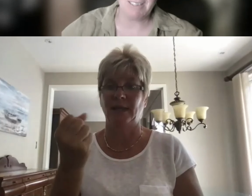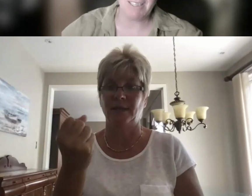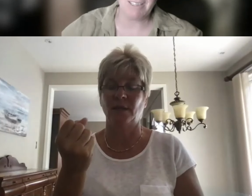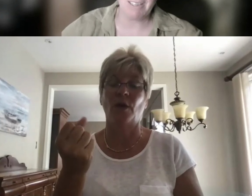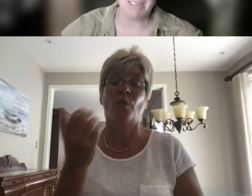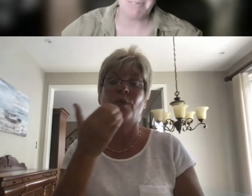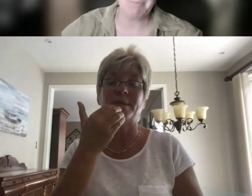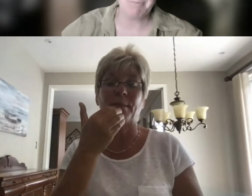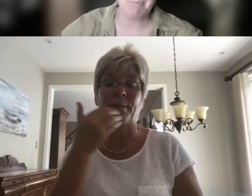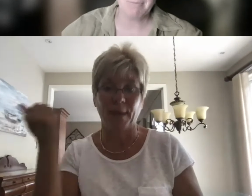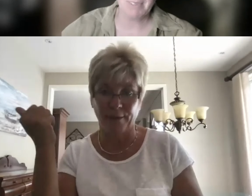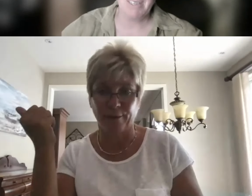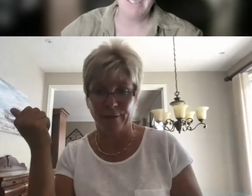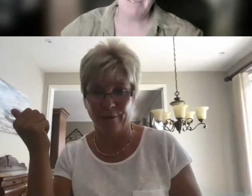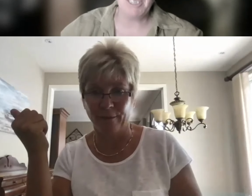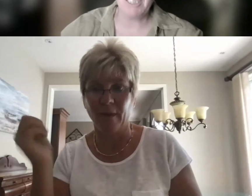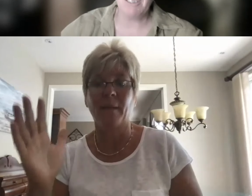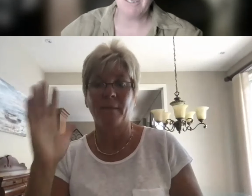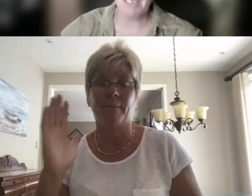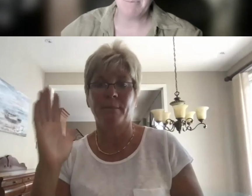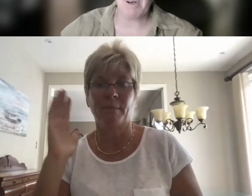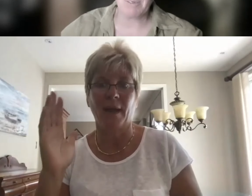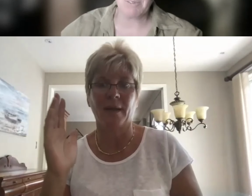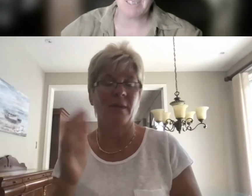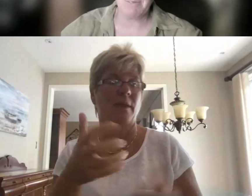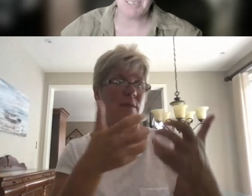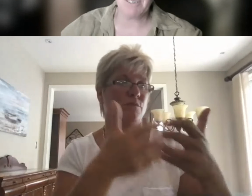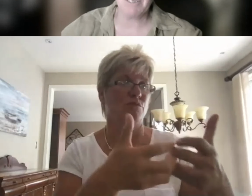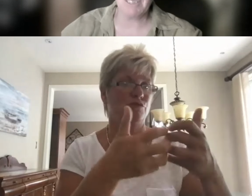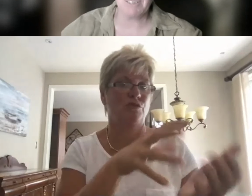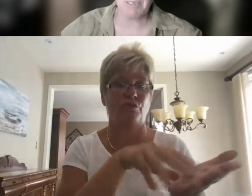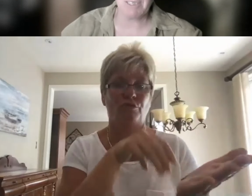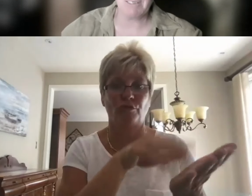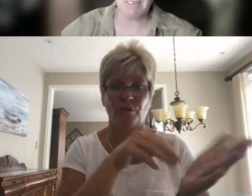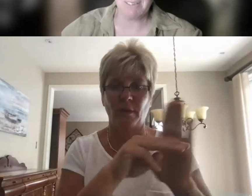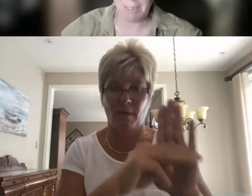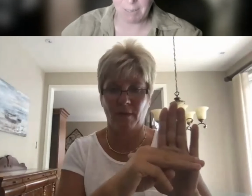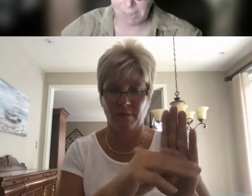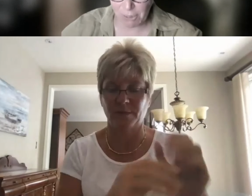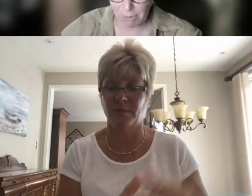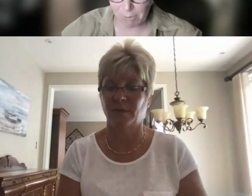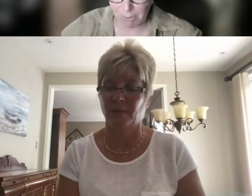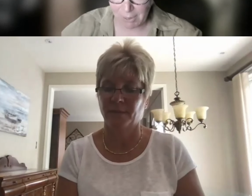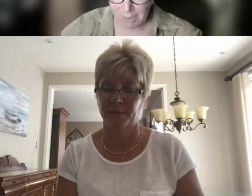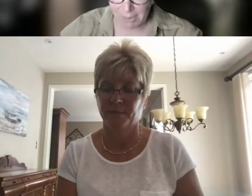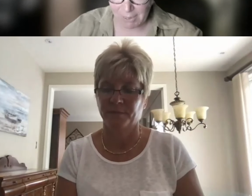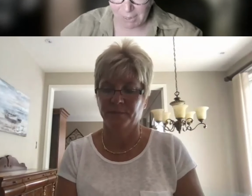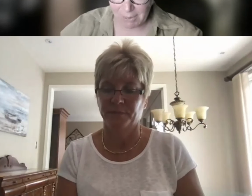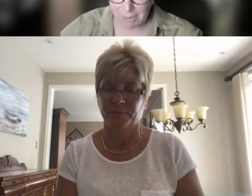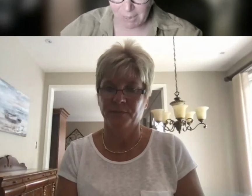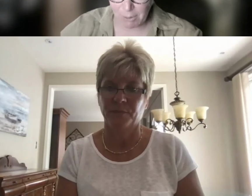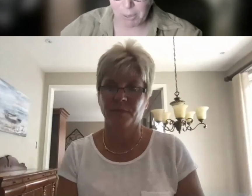the machine learning models that we currently use. The issue I think with